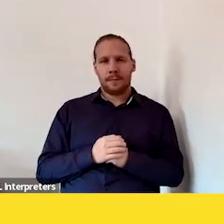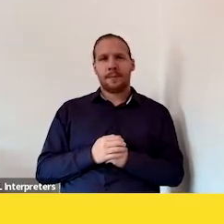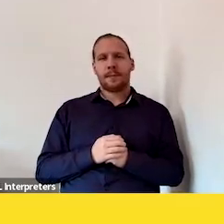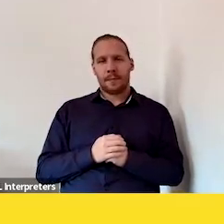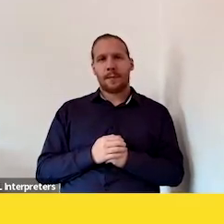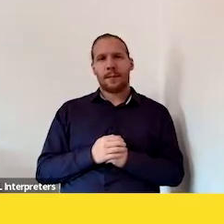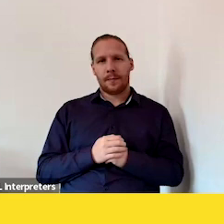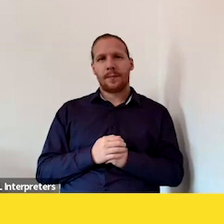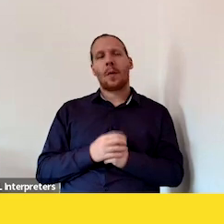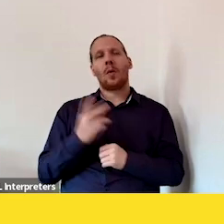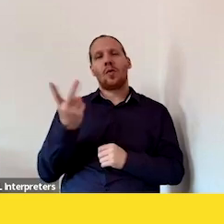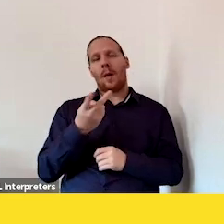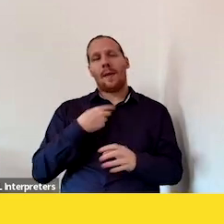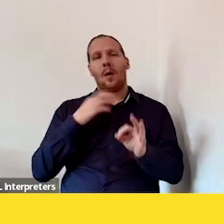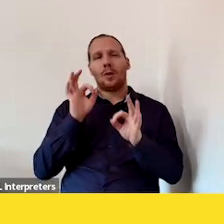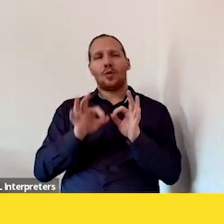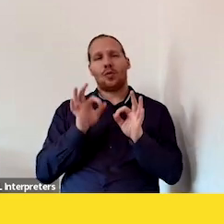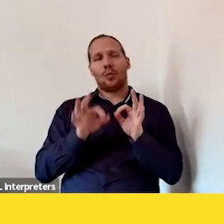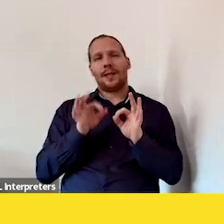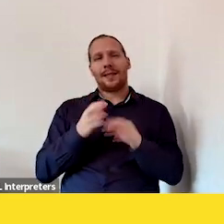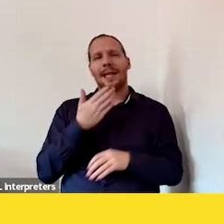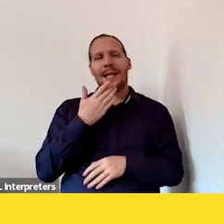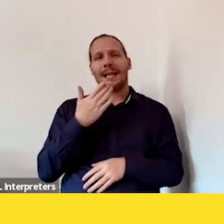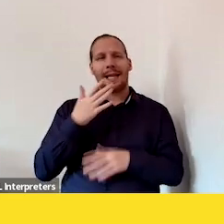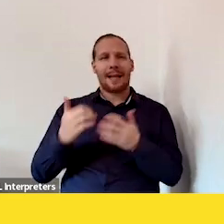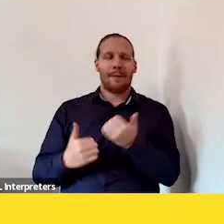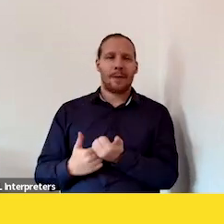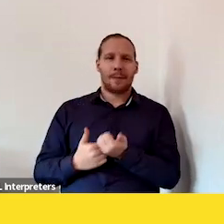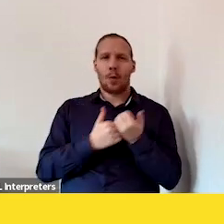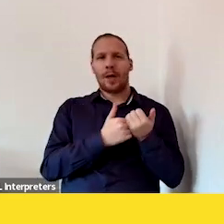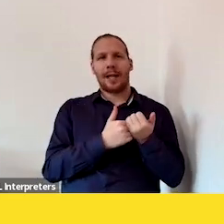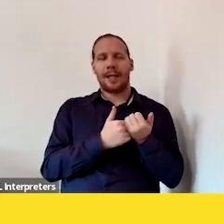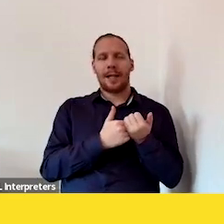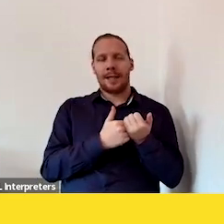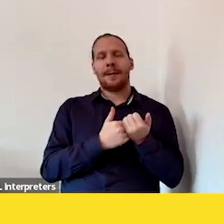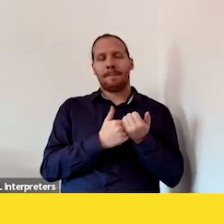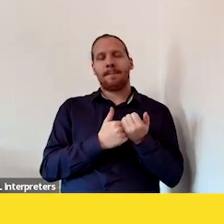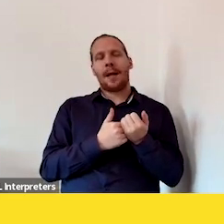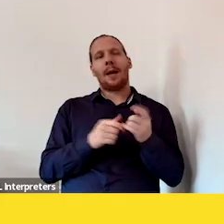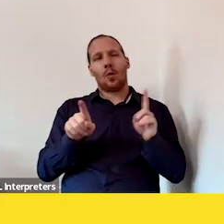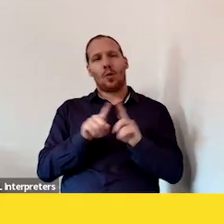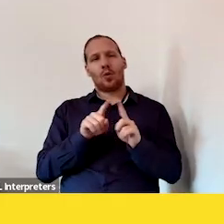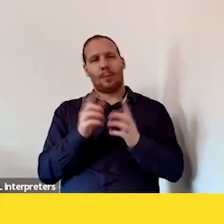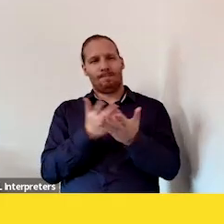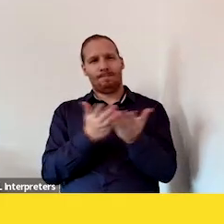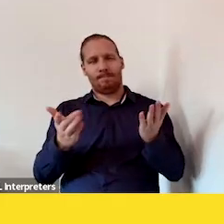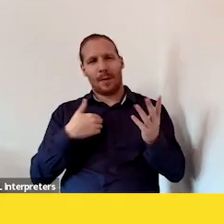Rangi and Laura, thank you so much for, supporting our kaupapa and our viewers. We really appreciate you.